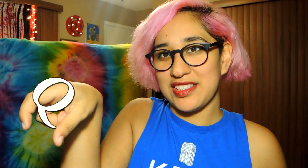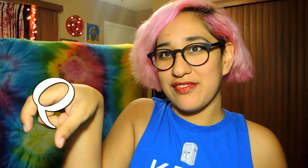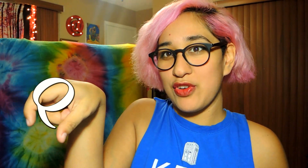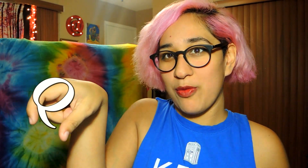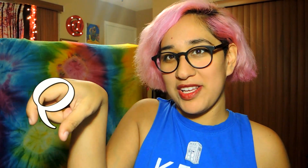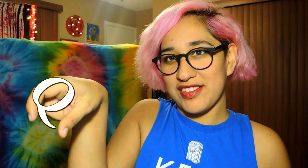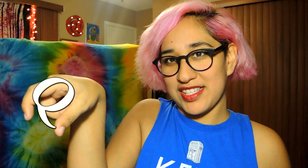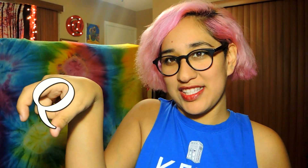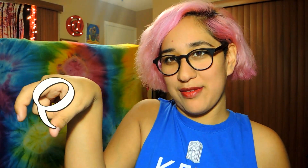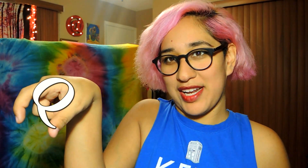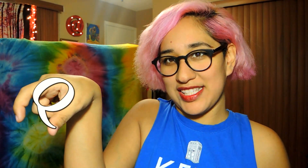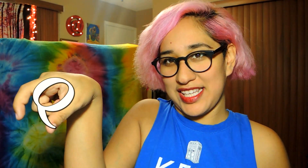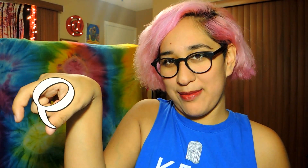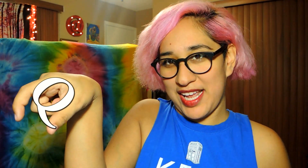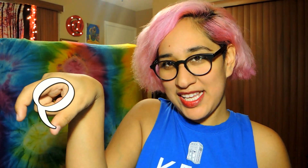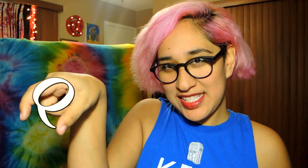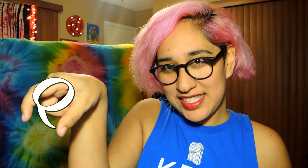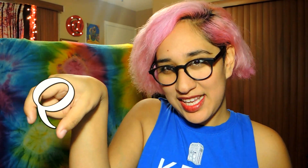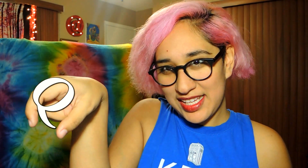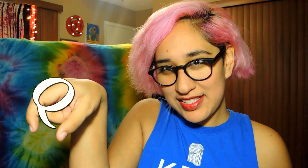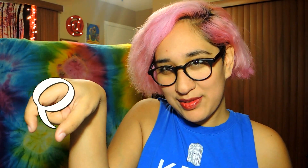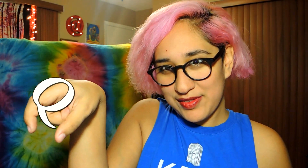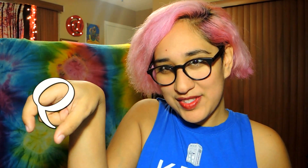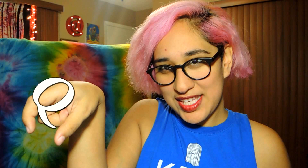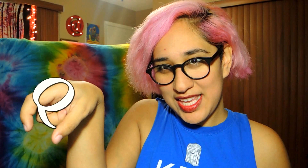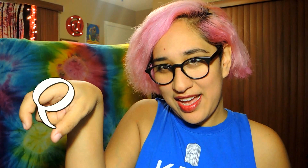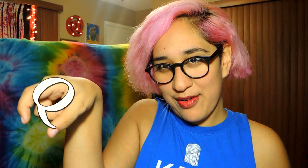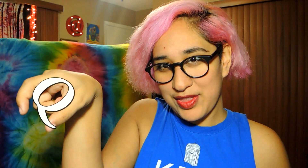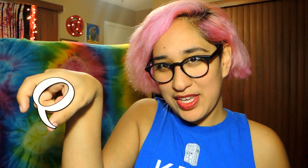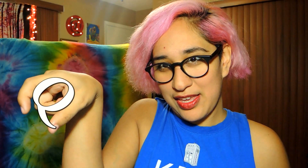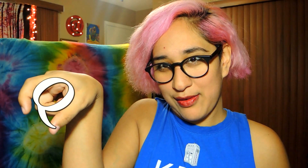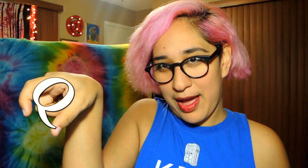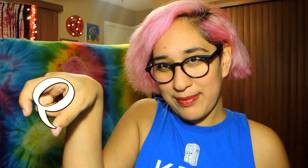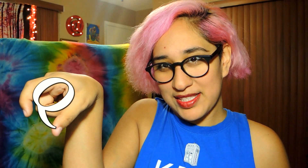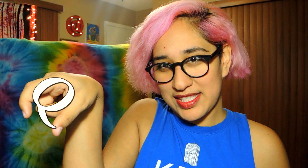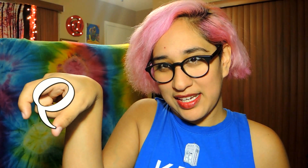silly if nobody else can see what I see, but I can- I can sort of see how the "Q" happens